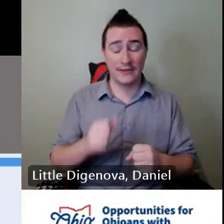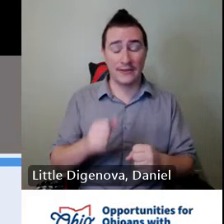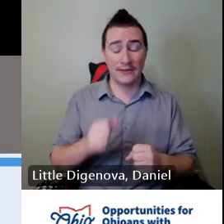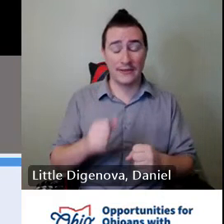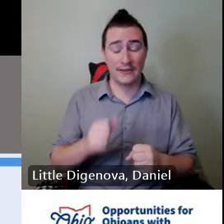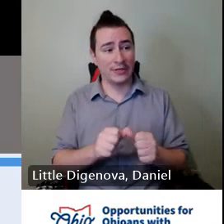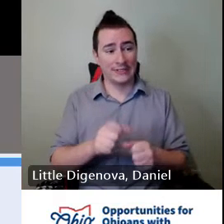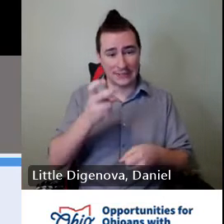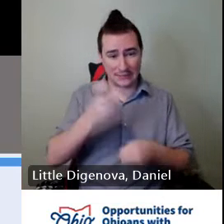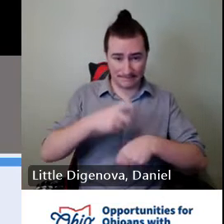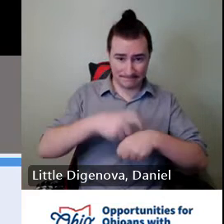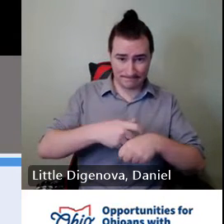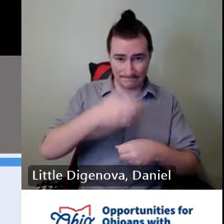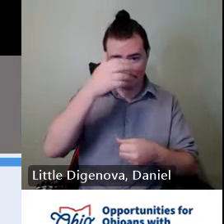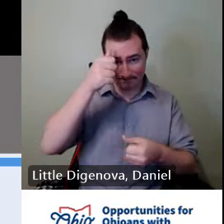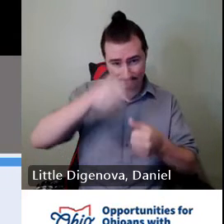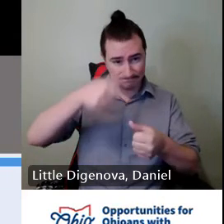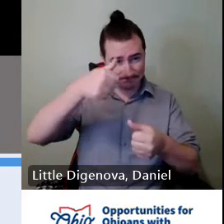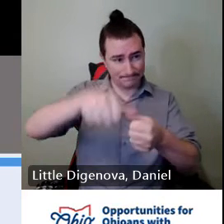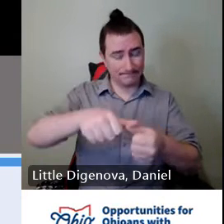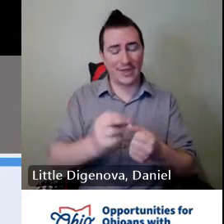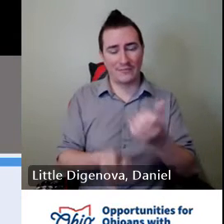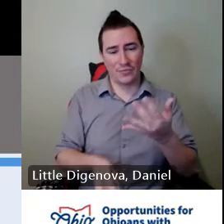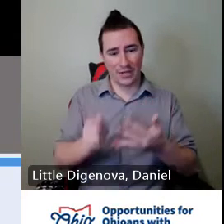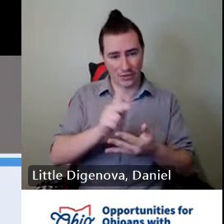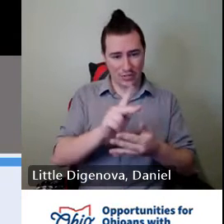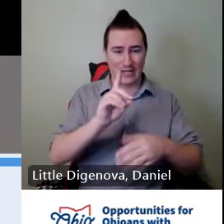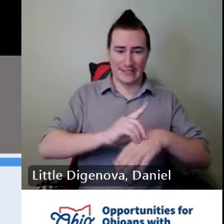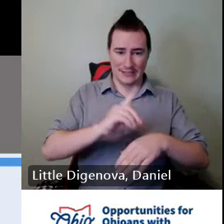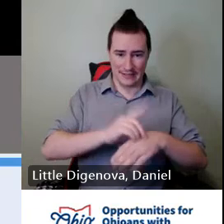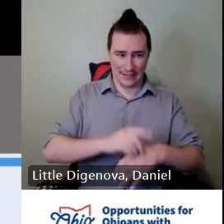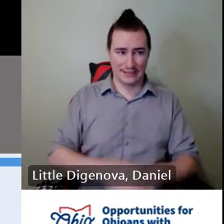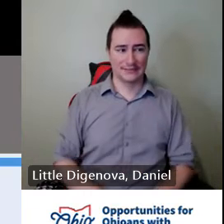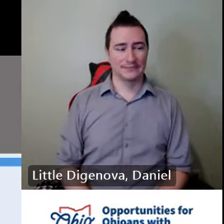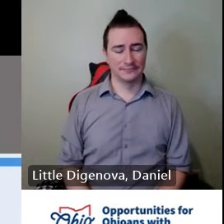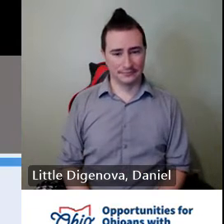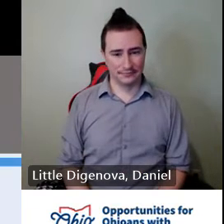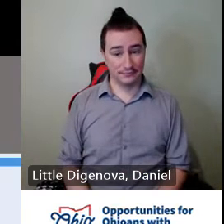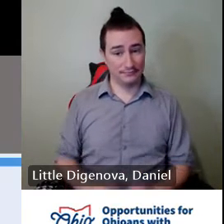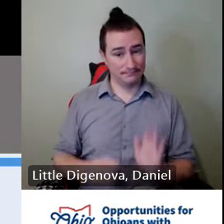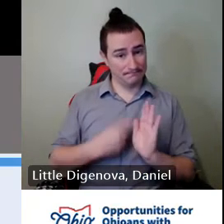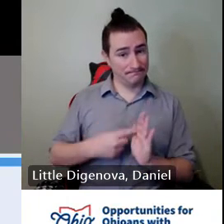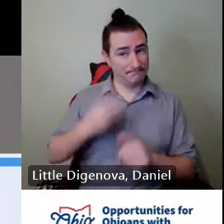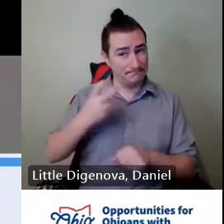prioritizing tasks, and difficulty hearing conversations or information shared in audio formats.